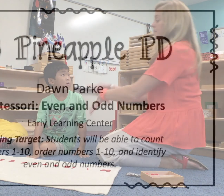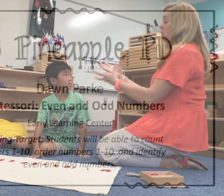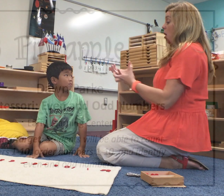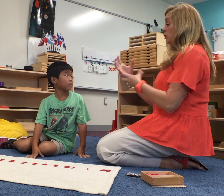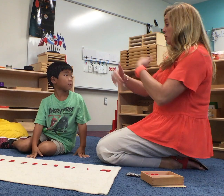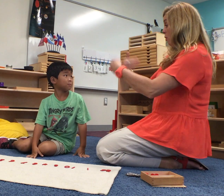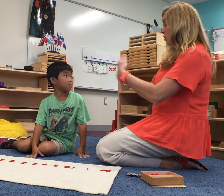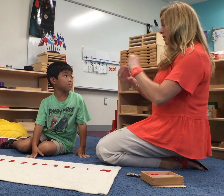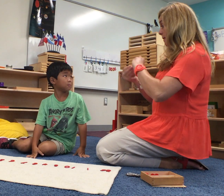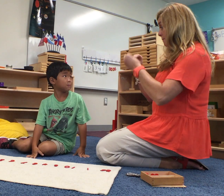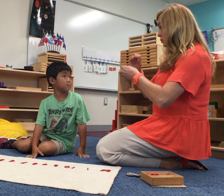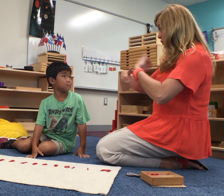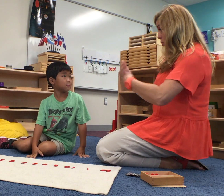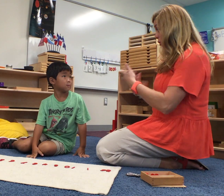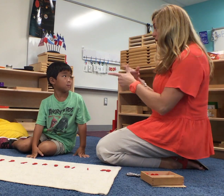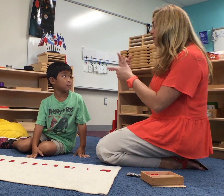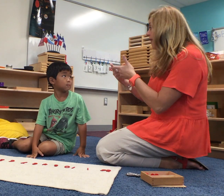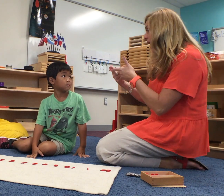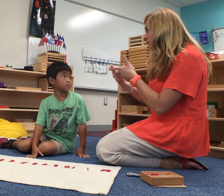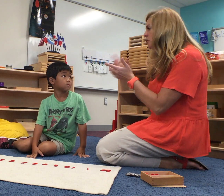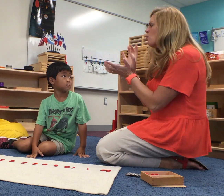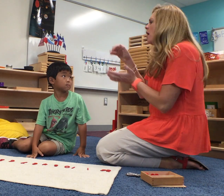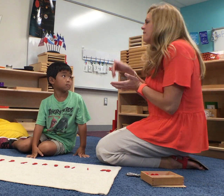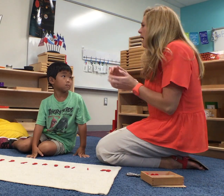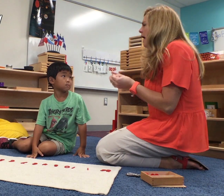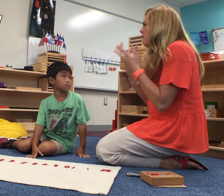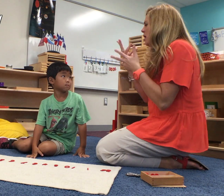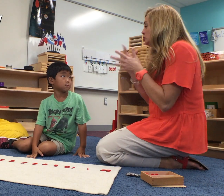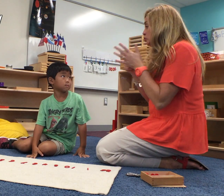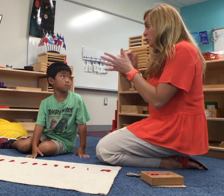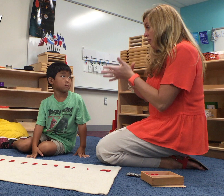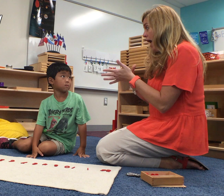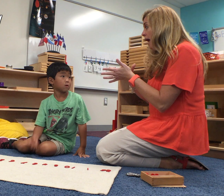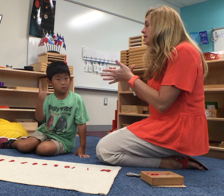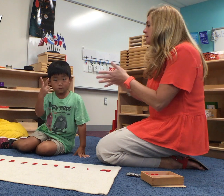I want you to order the numbers and then quantify how much each number represents.